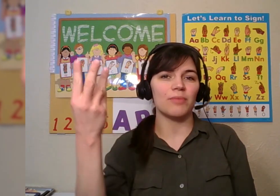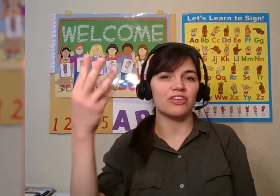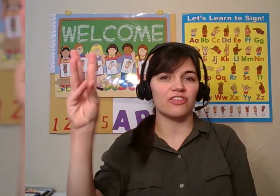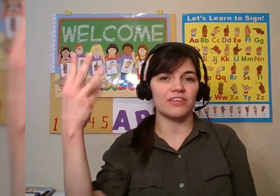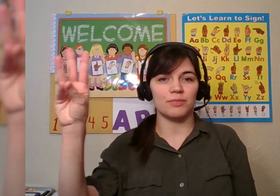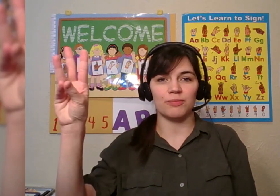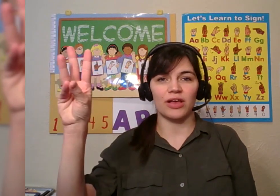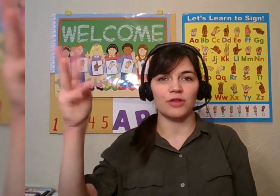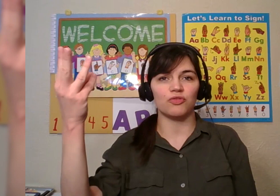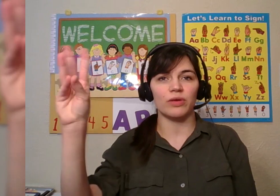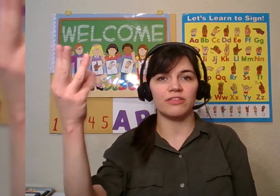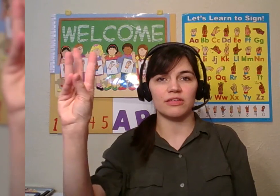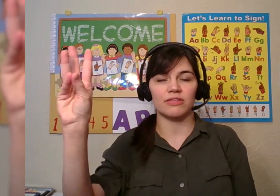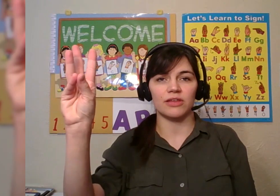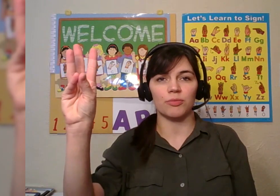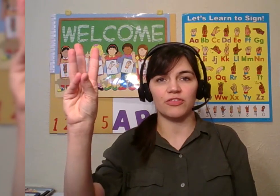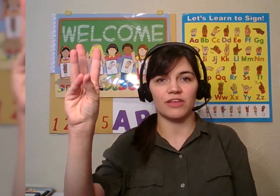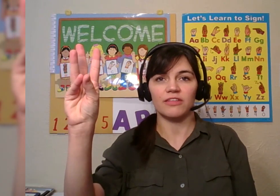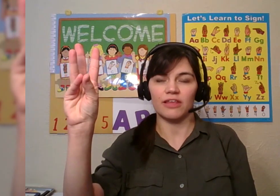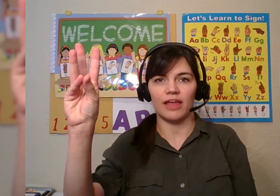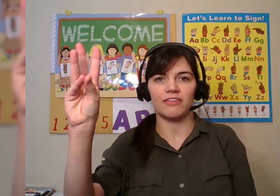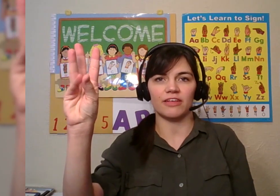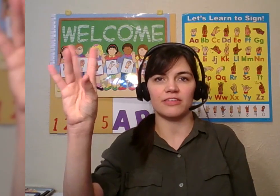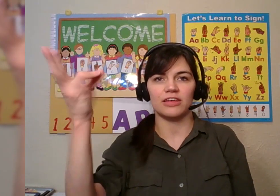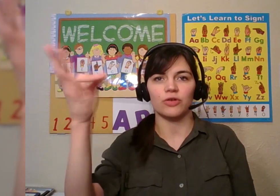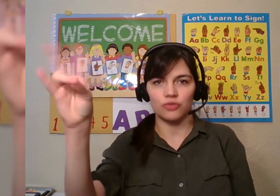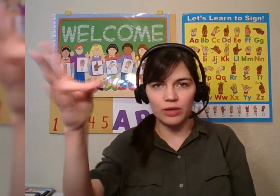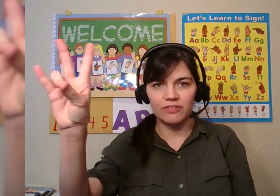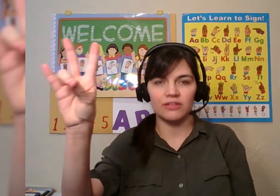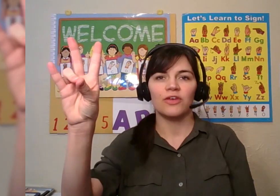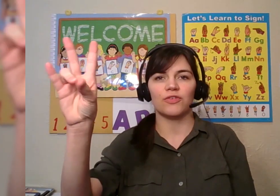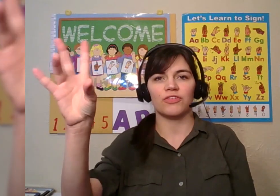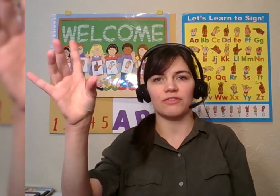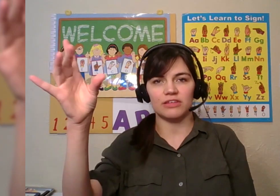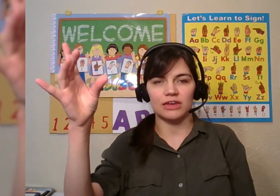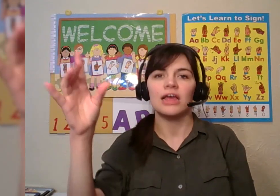might just see people kind of twist the number 6 and that's 16 or twist for 17,